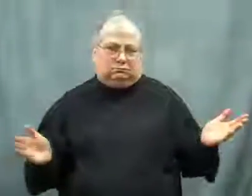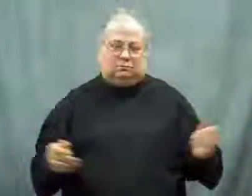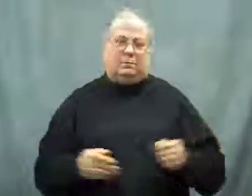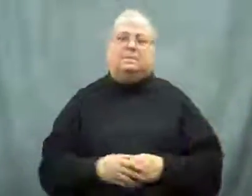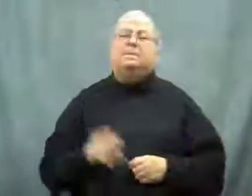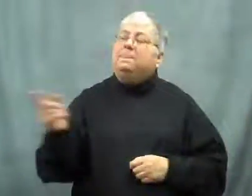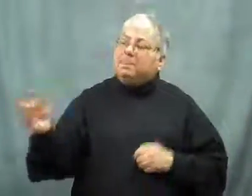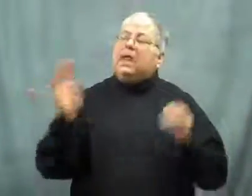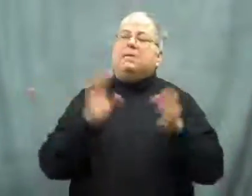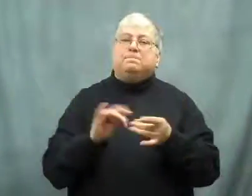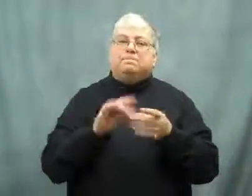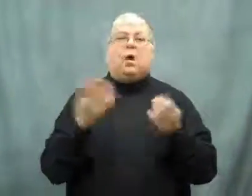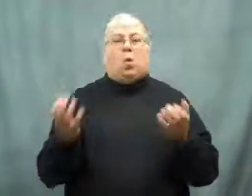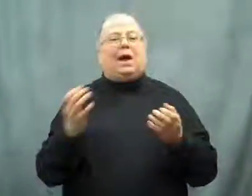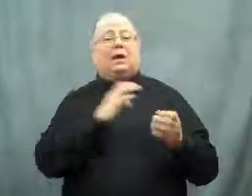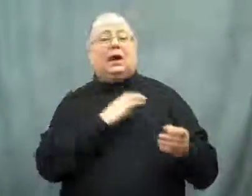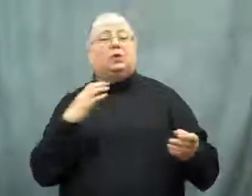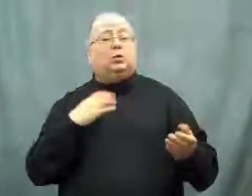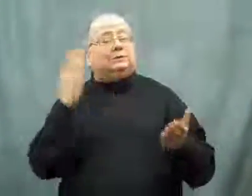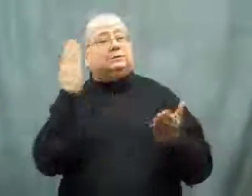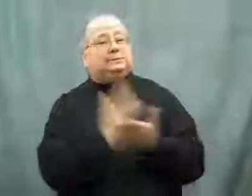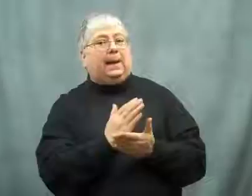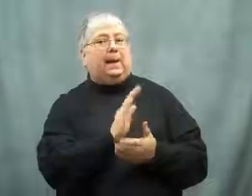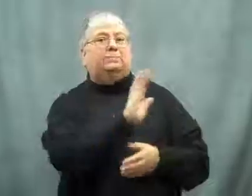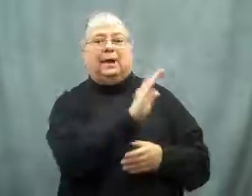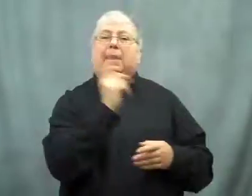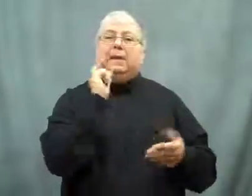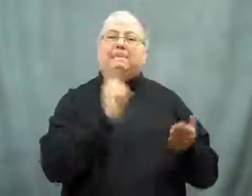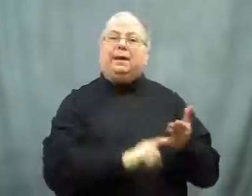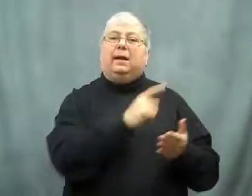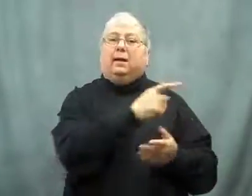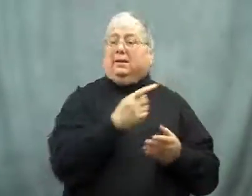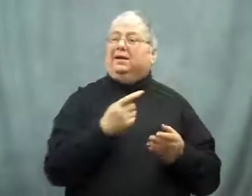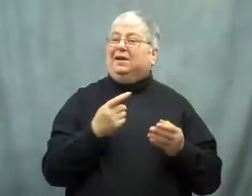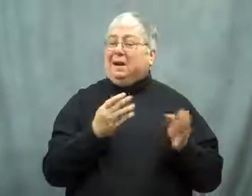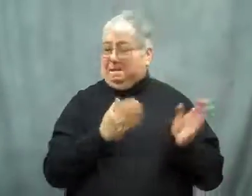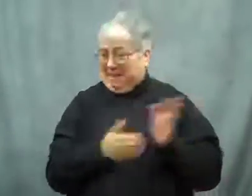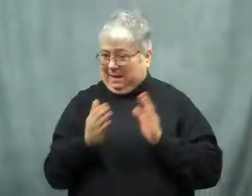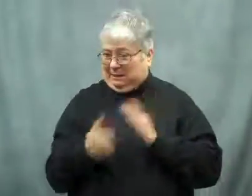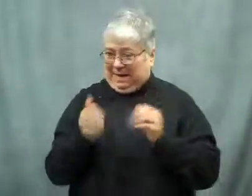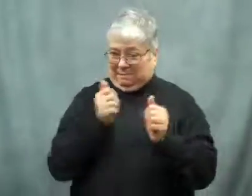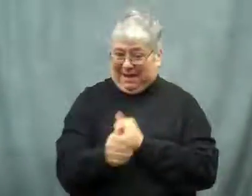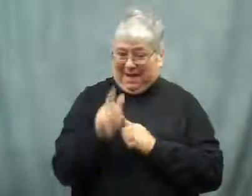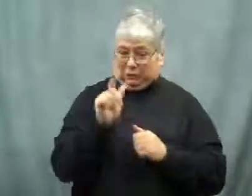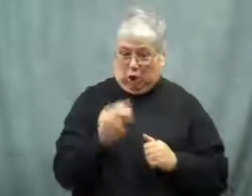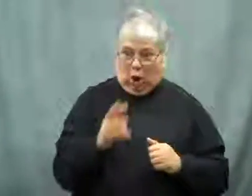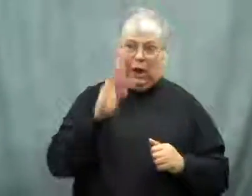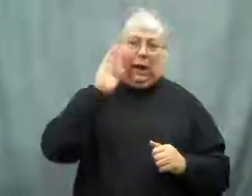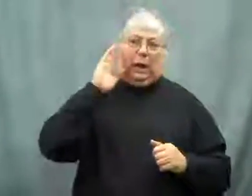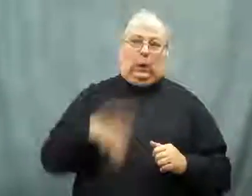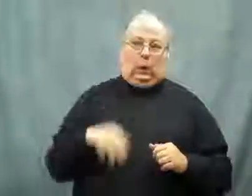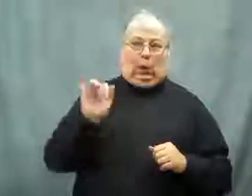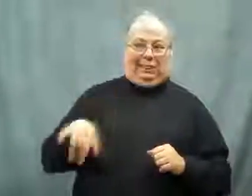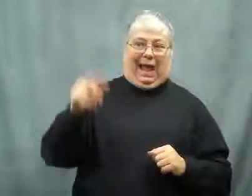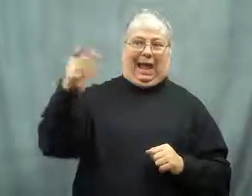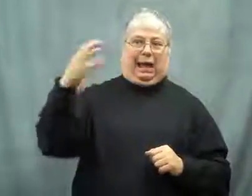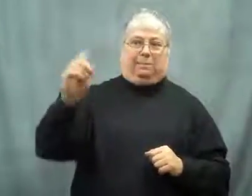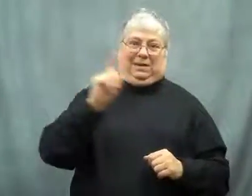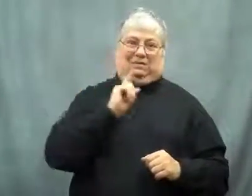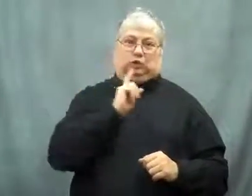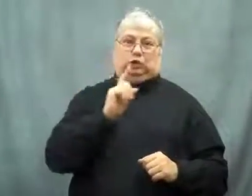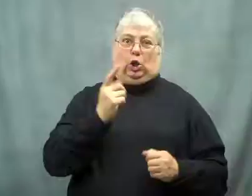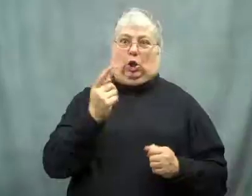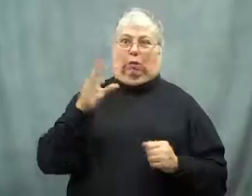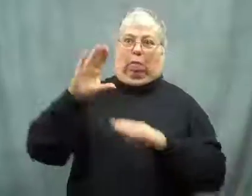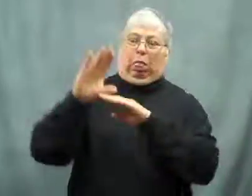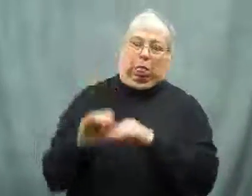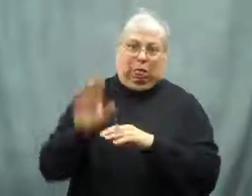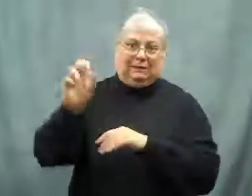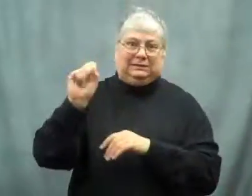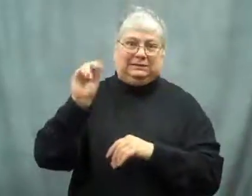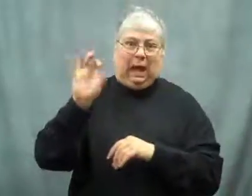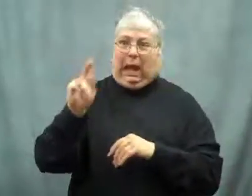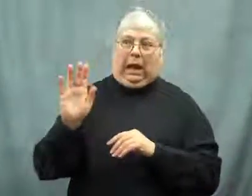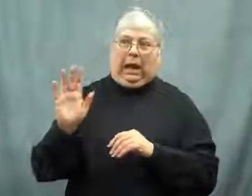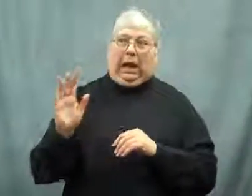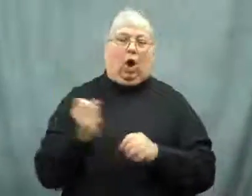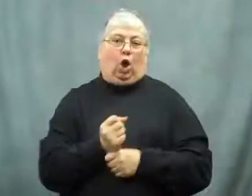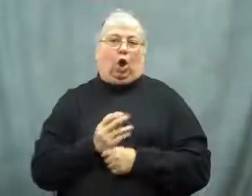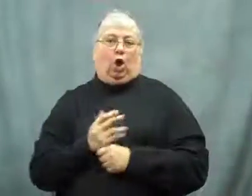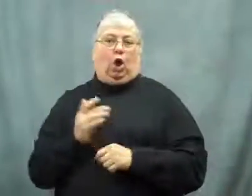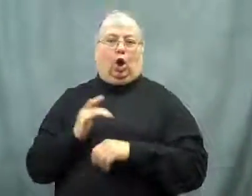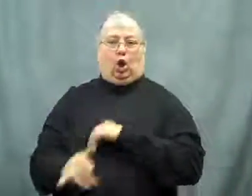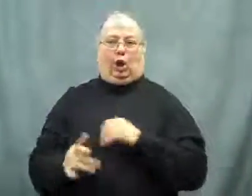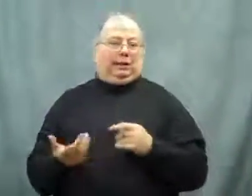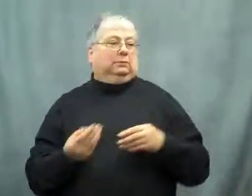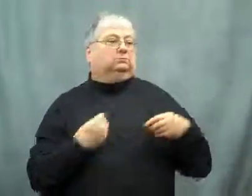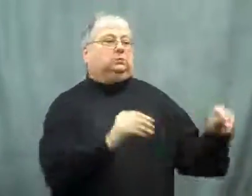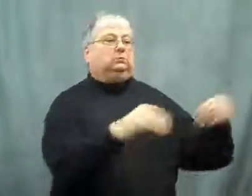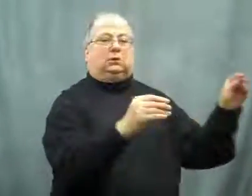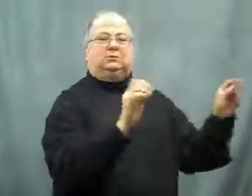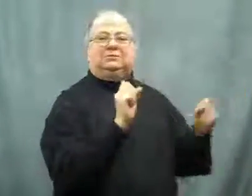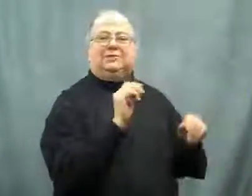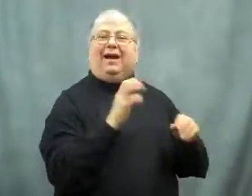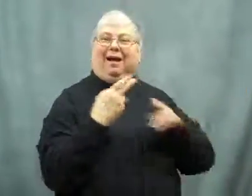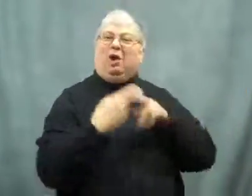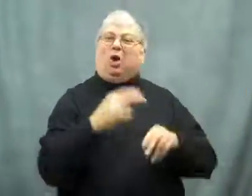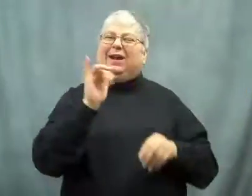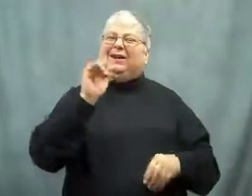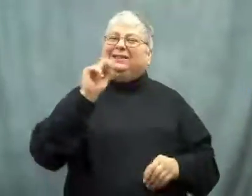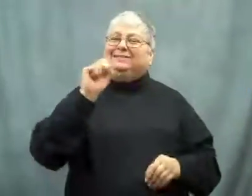He wanted to put an end to Congress using inside knowledge